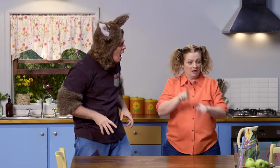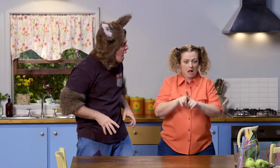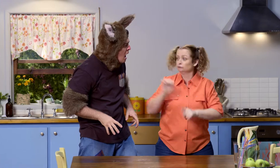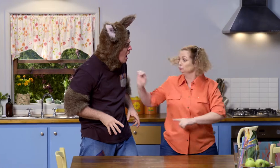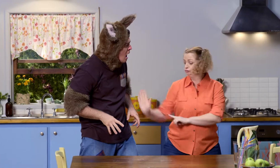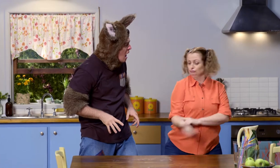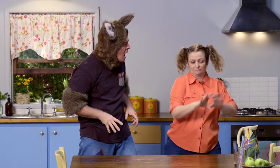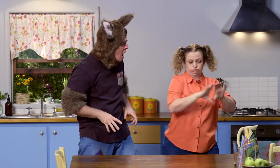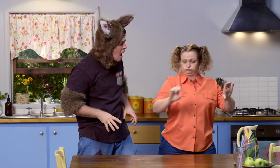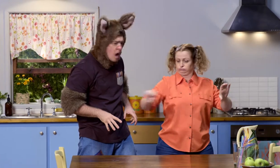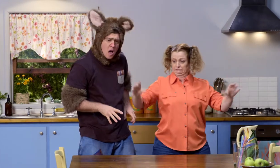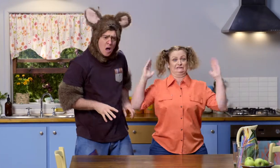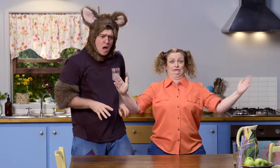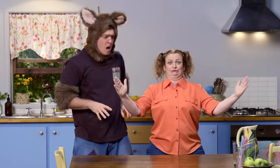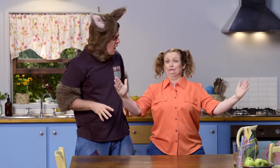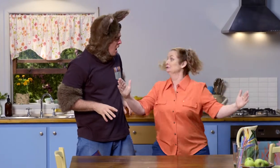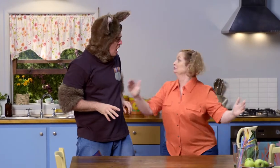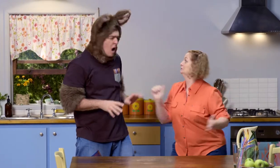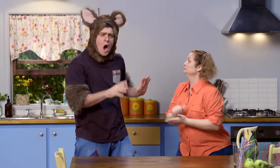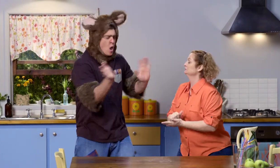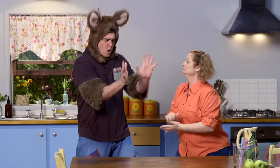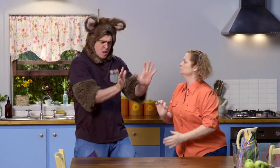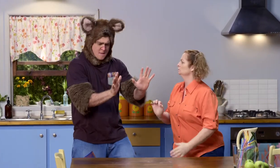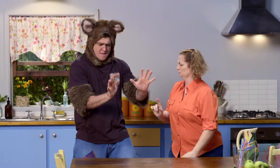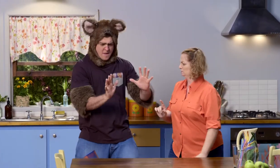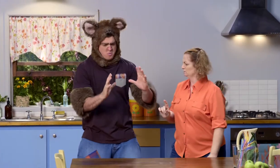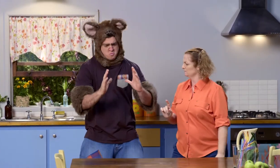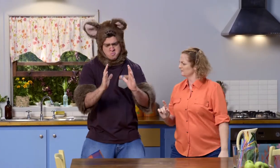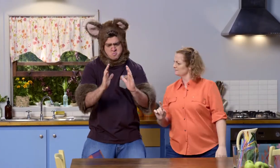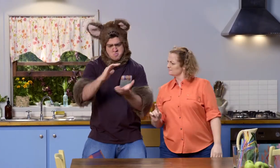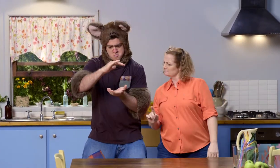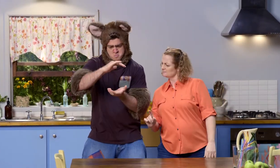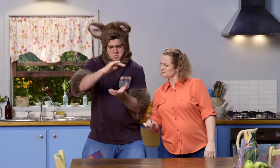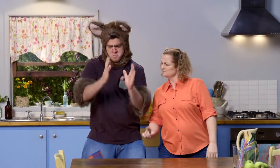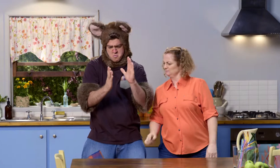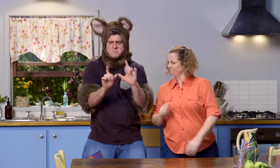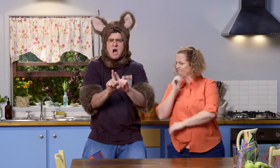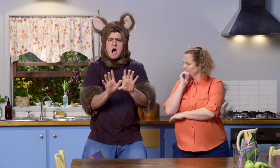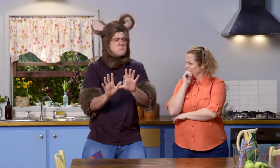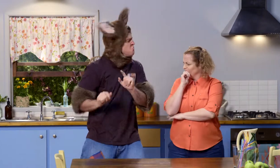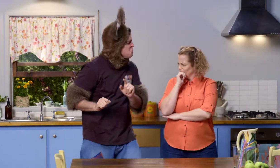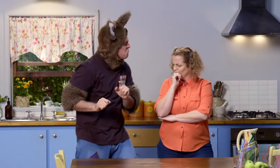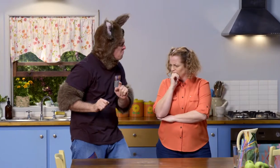Is it the size of your cricket bat? How big is it? No, no, it's...about this big.